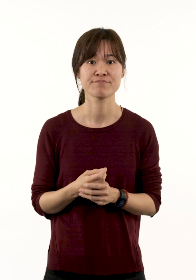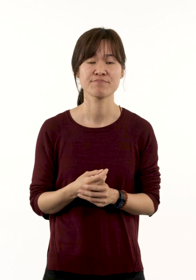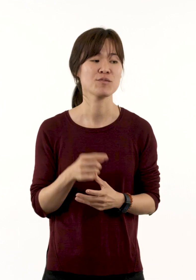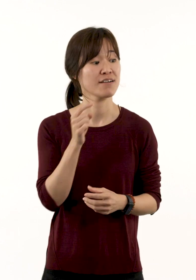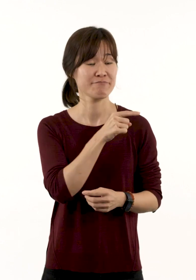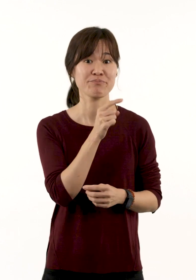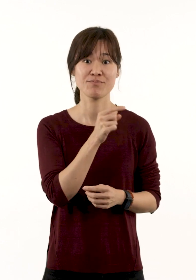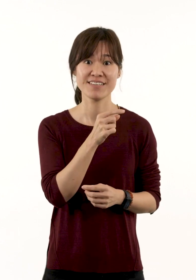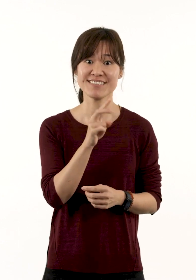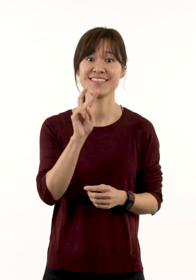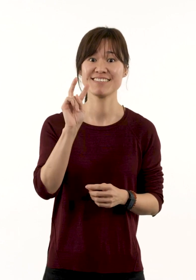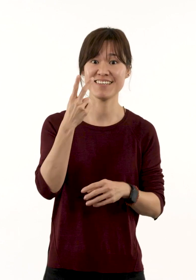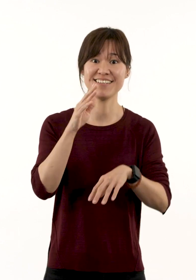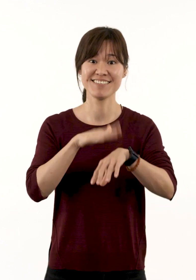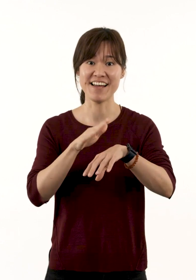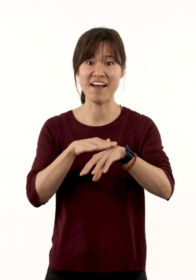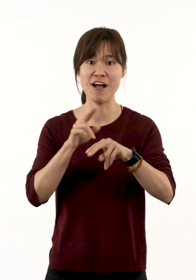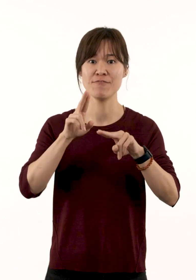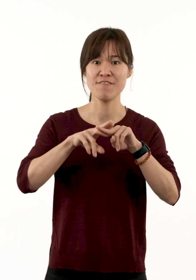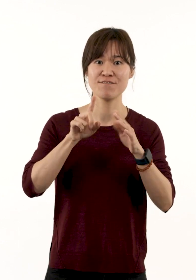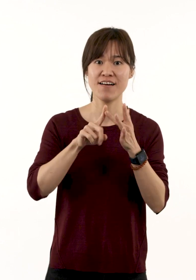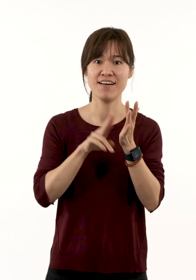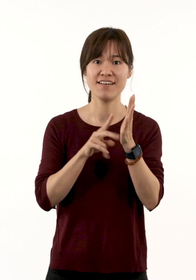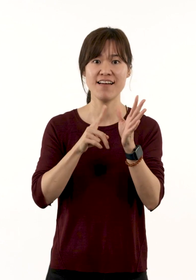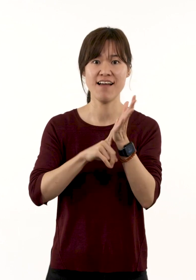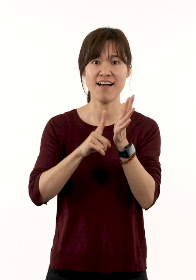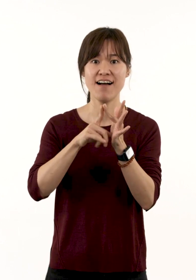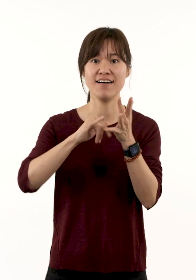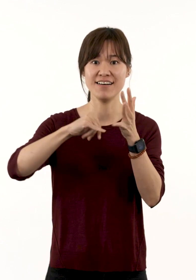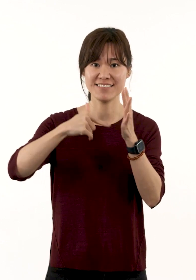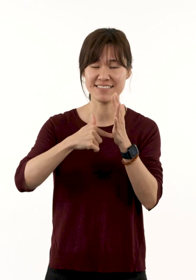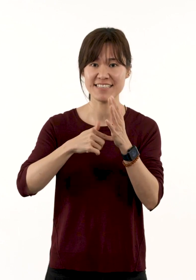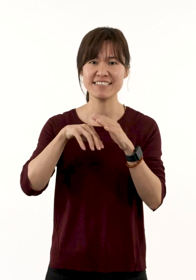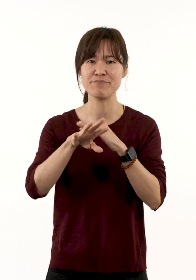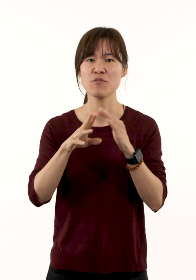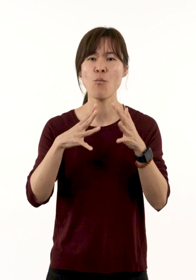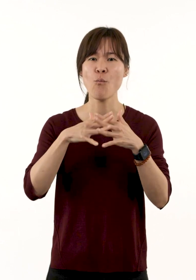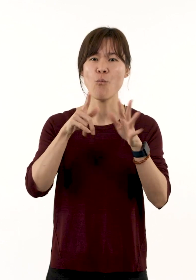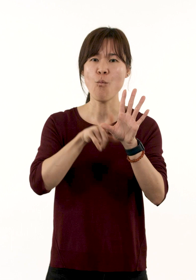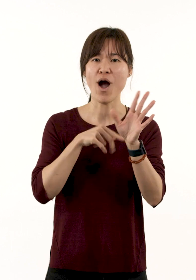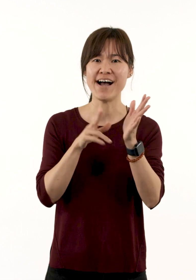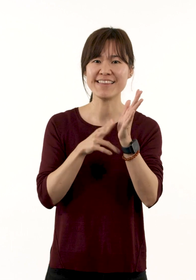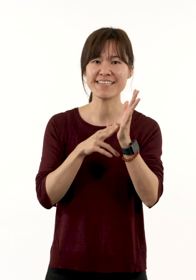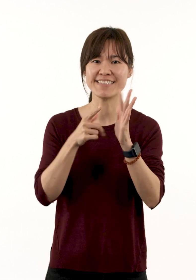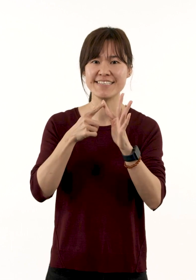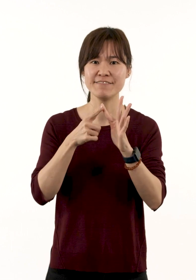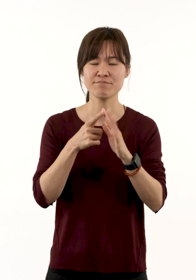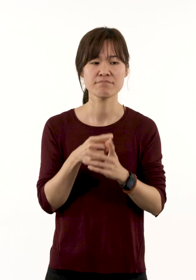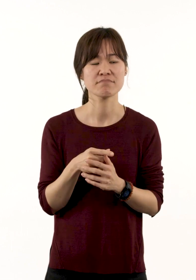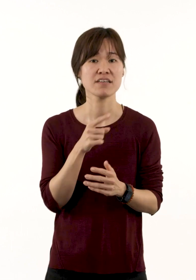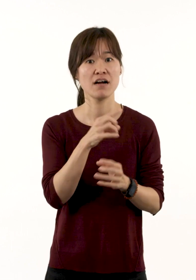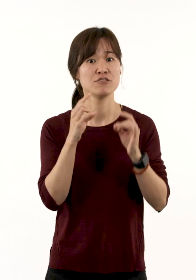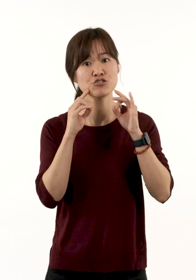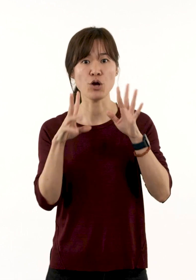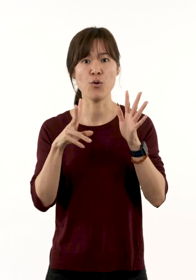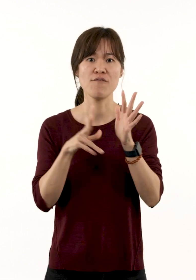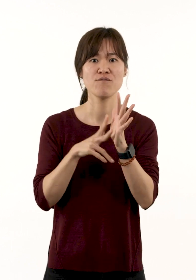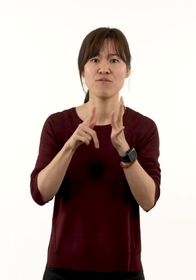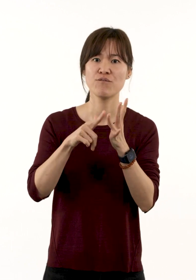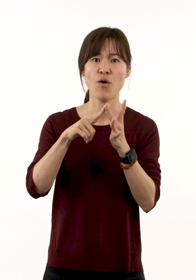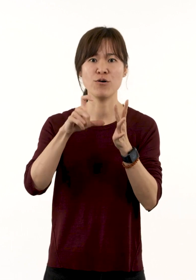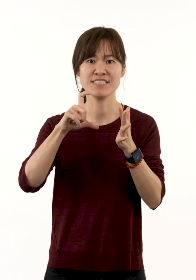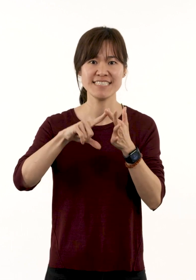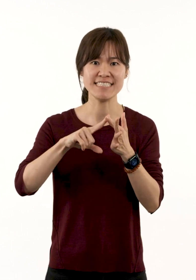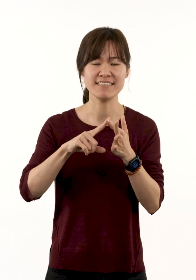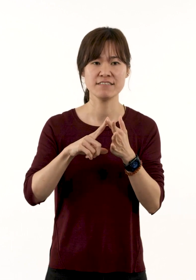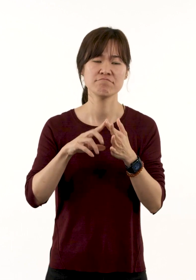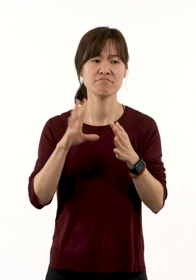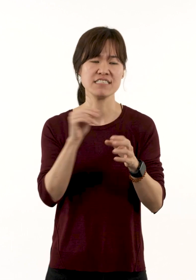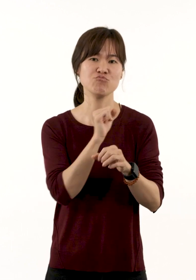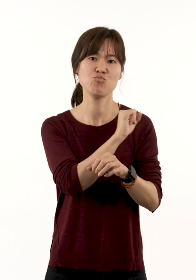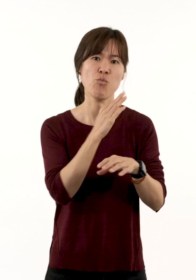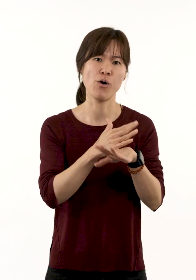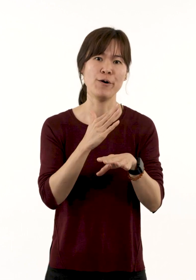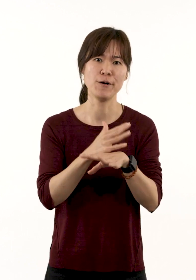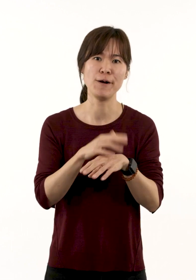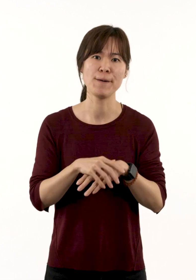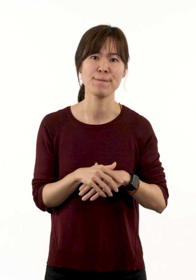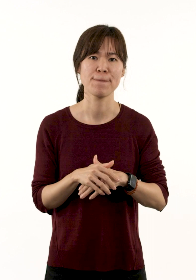Michael Snape, a second-time finalist in the Wynne, addresses the Voice in this work.